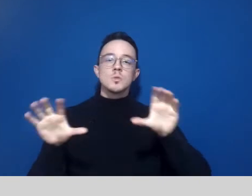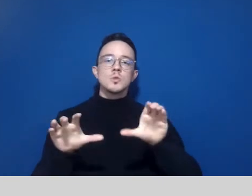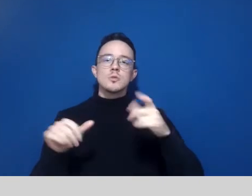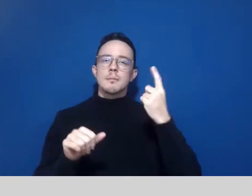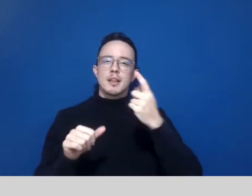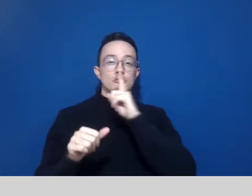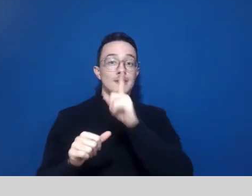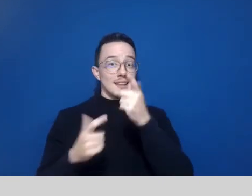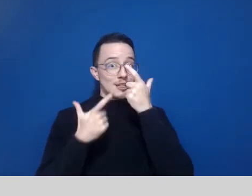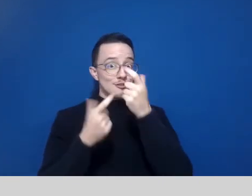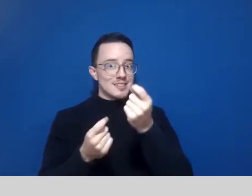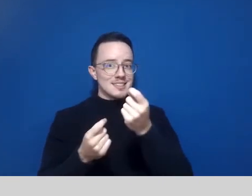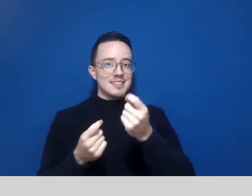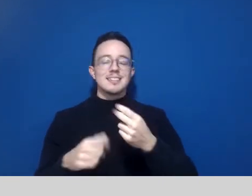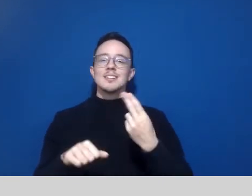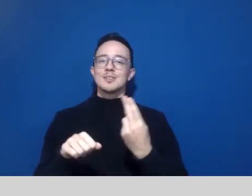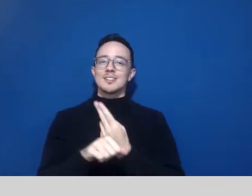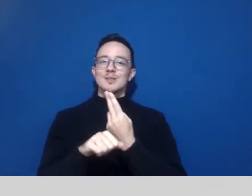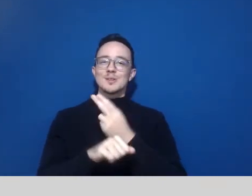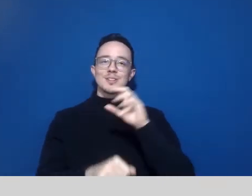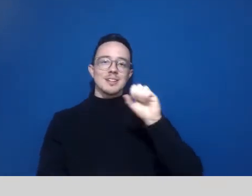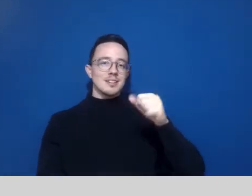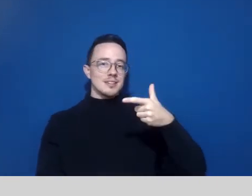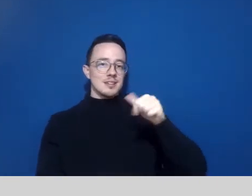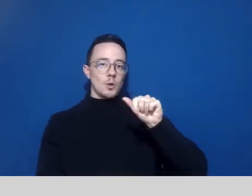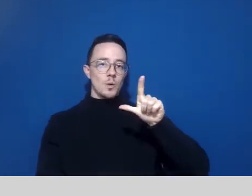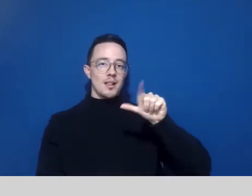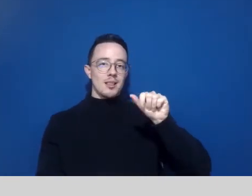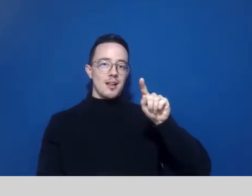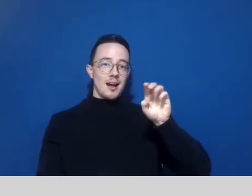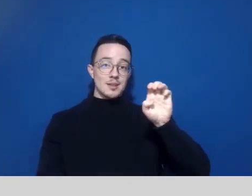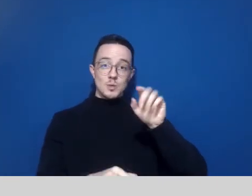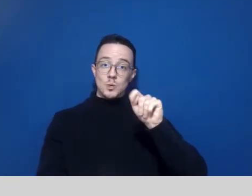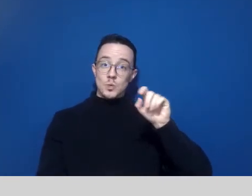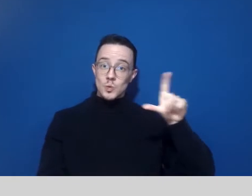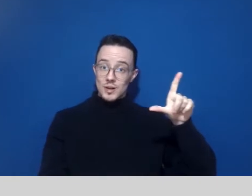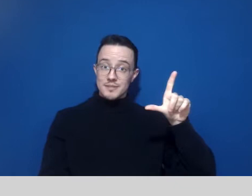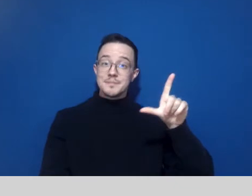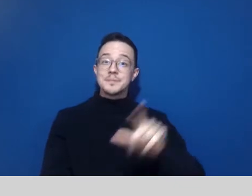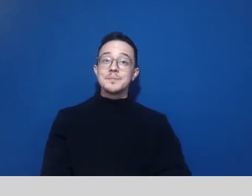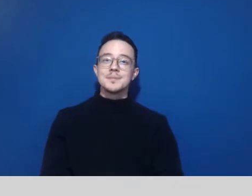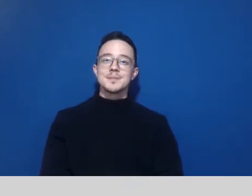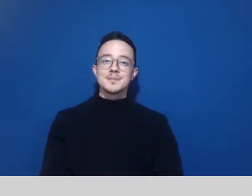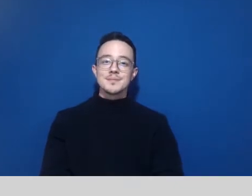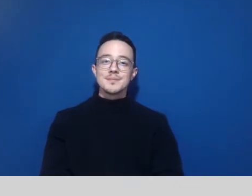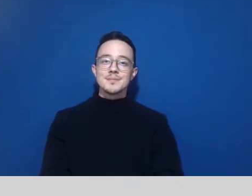I'm gonna load up the SQLite command-line tool and squirrels.db,